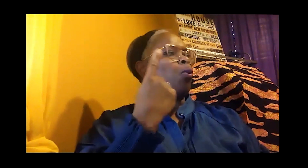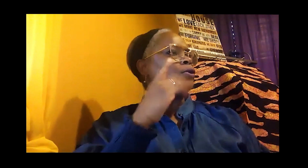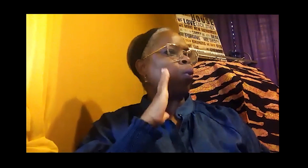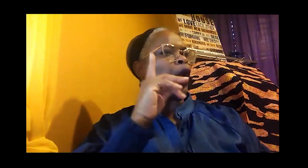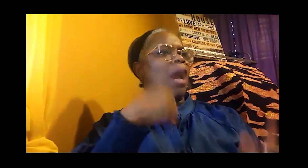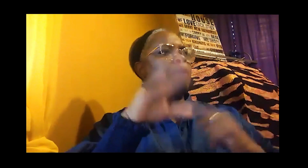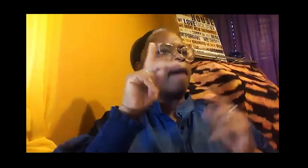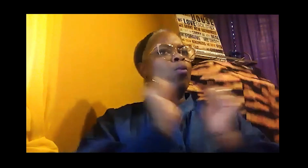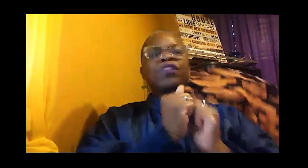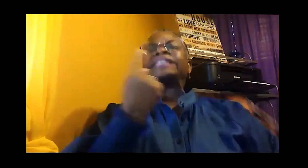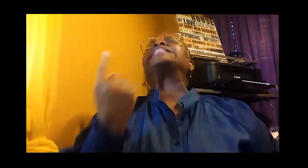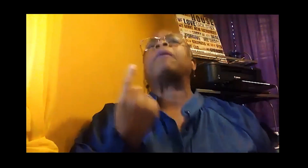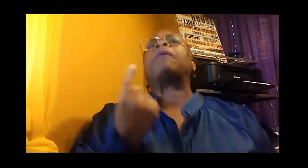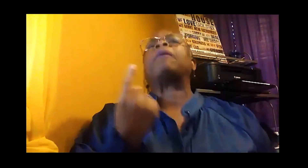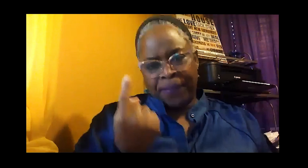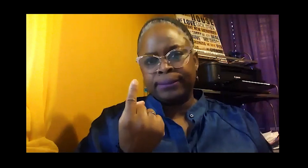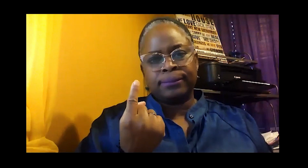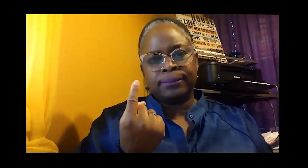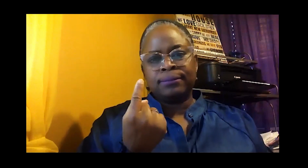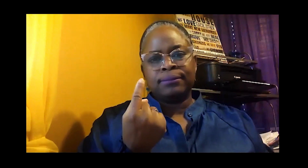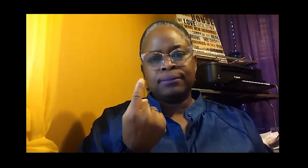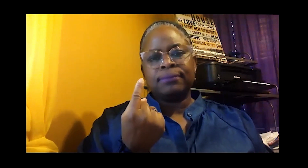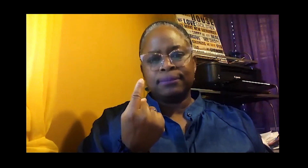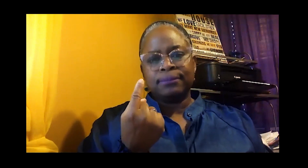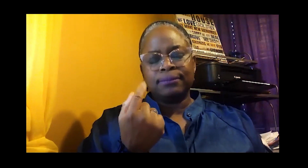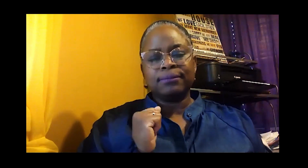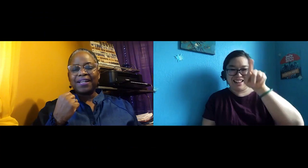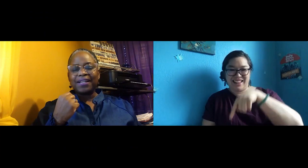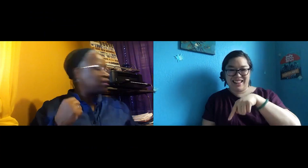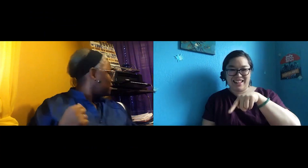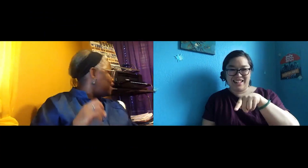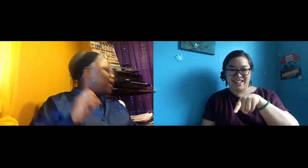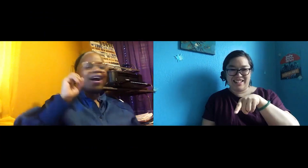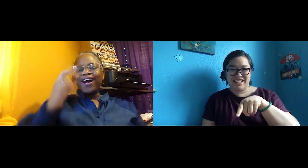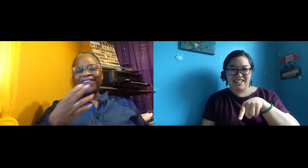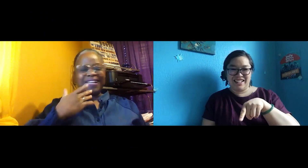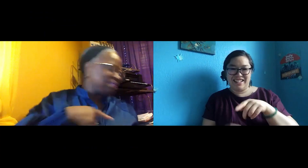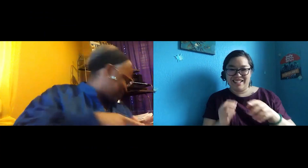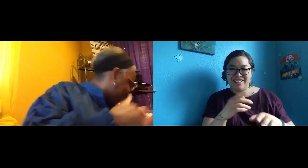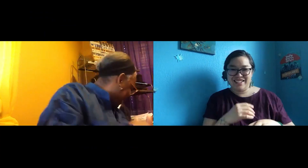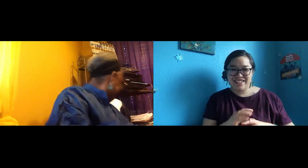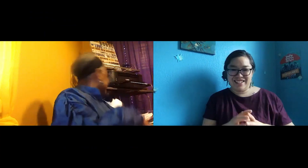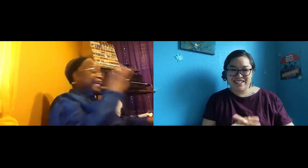I am an innovative and creative thinker, so I tend to develop ideas and projects that are creative